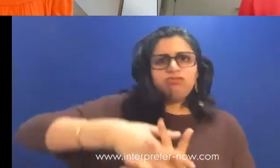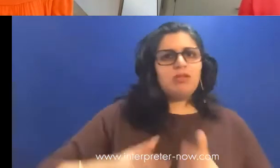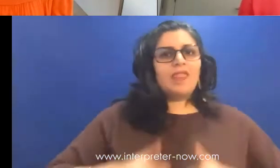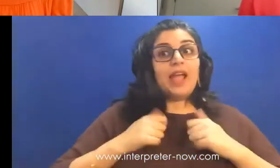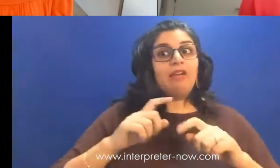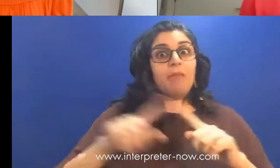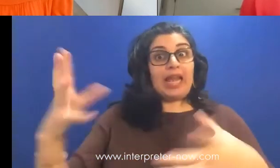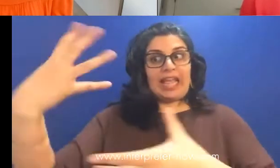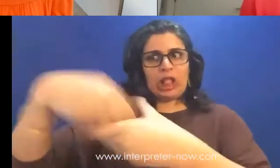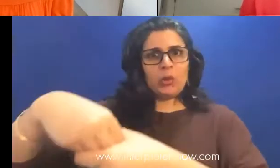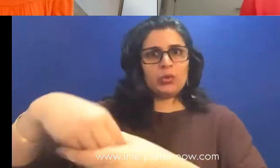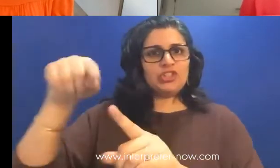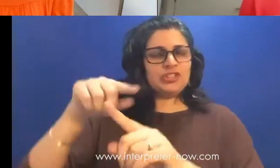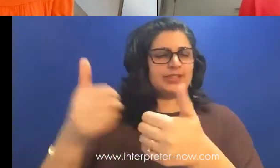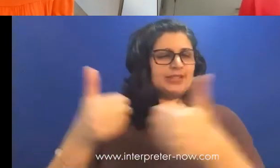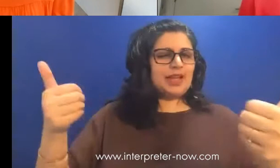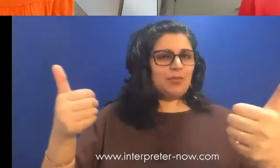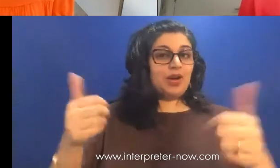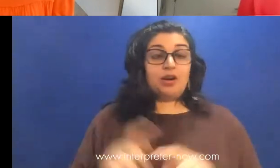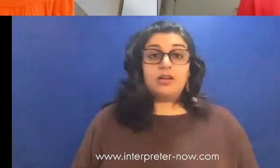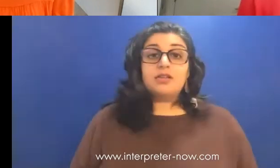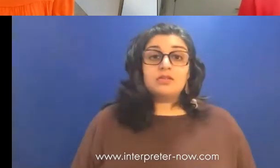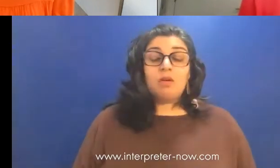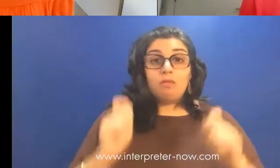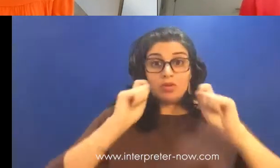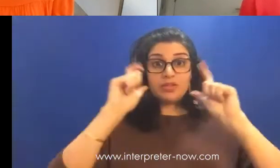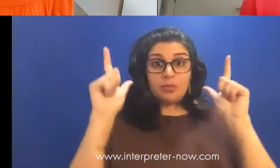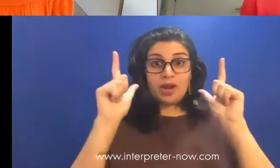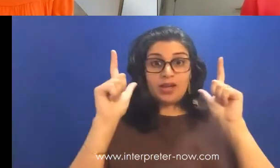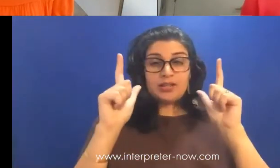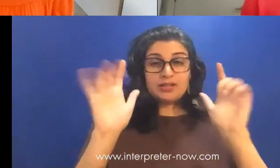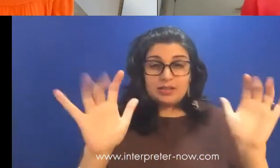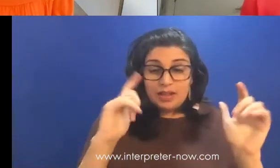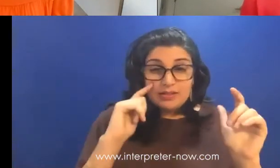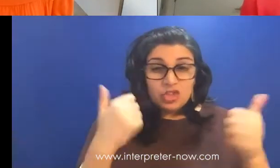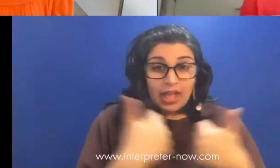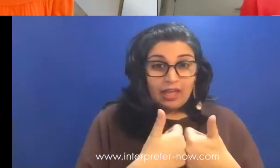What was very surprising, and I'd say truly challenging for me, is moving to the United